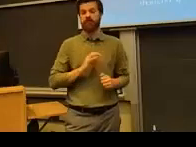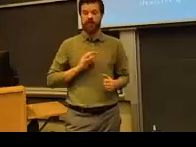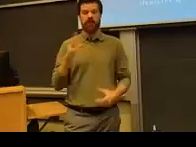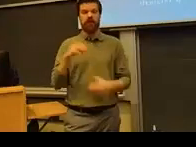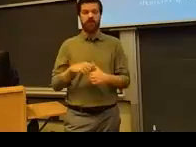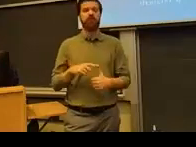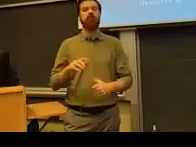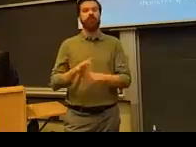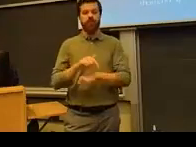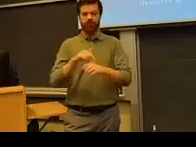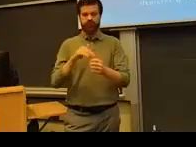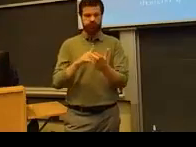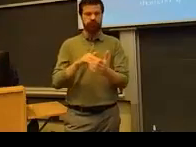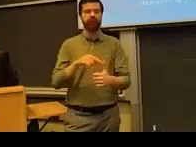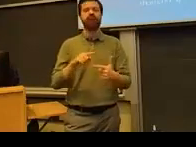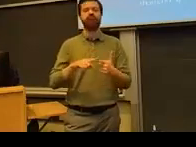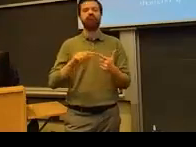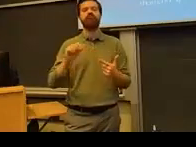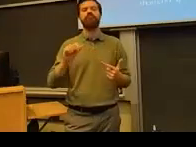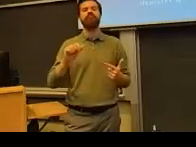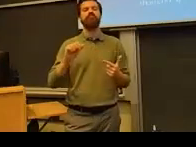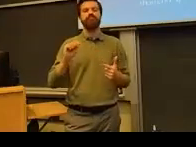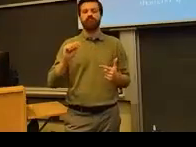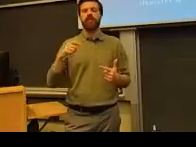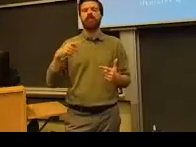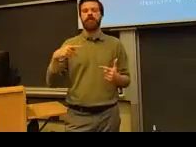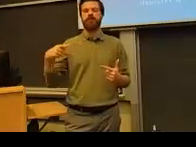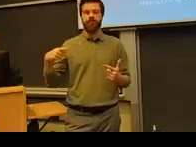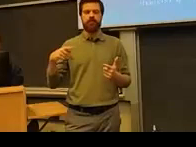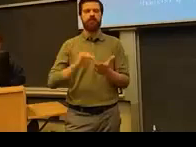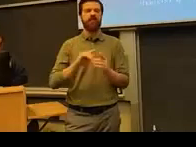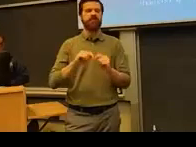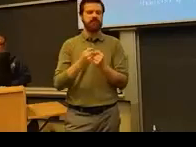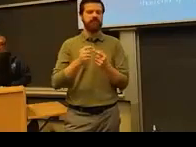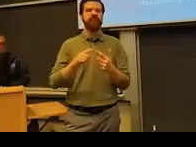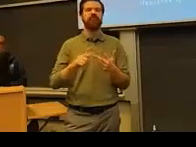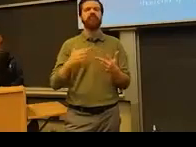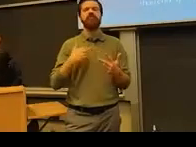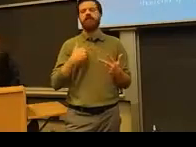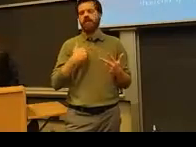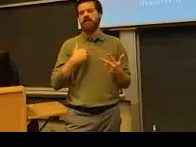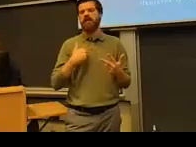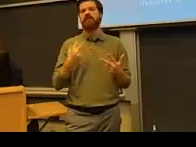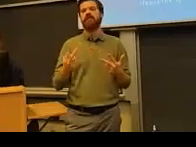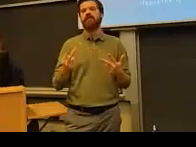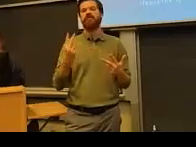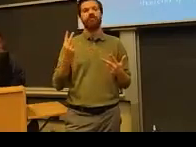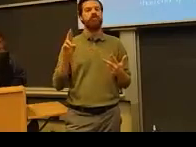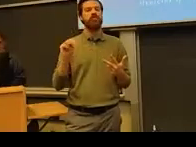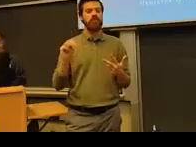full-time physician and an AP working as the medical team we have uh two RNs and